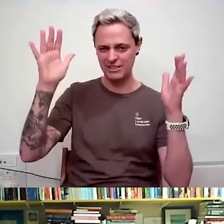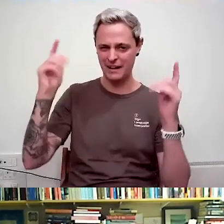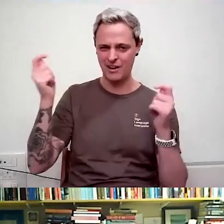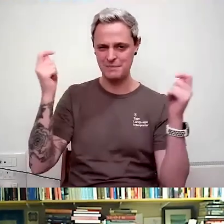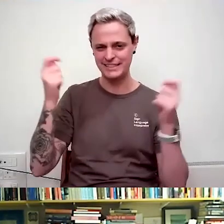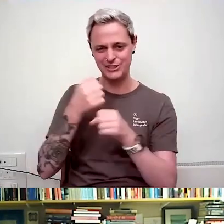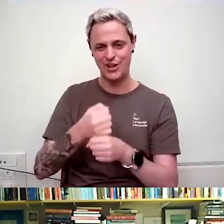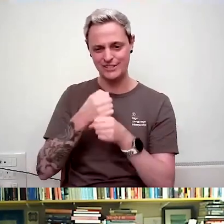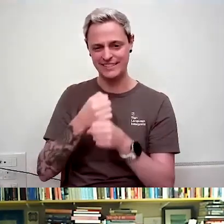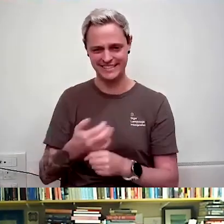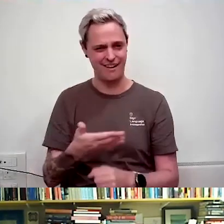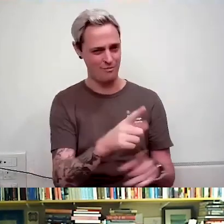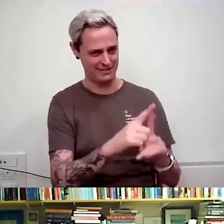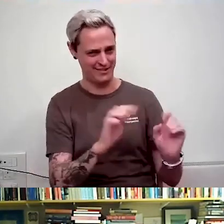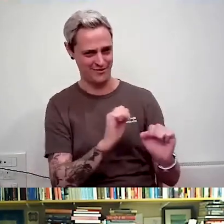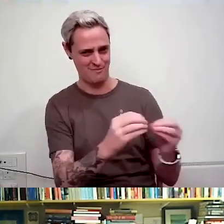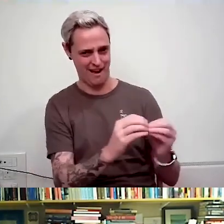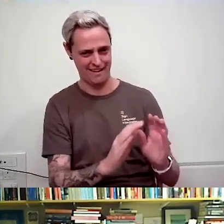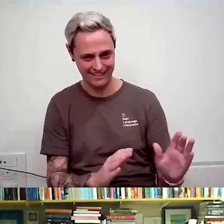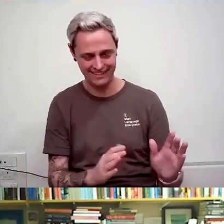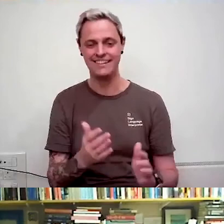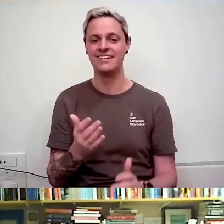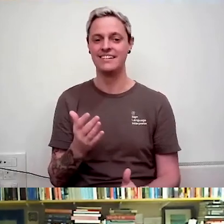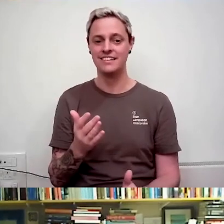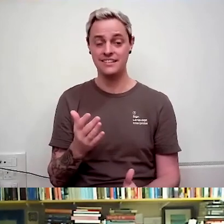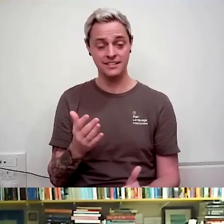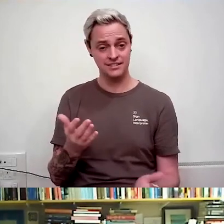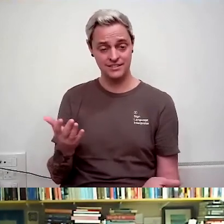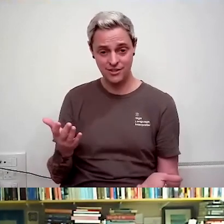and so I was really struck by how our conversation in this session and Brian's larger work